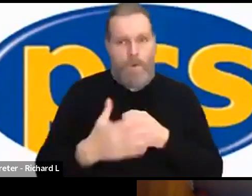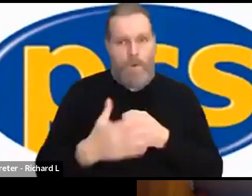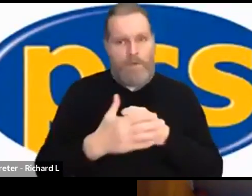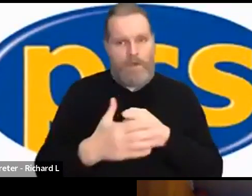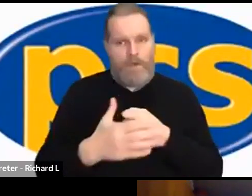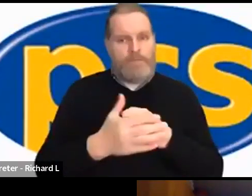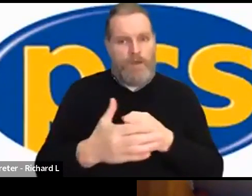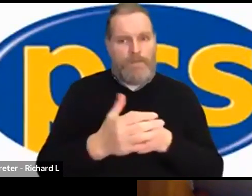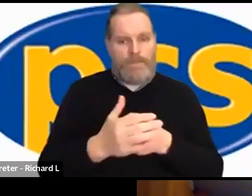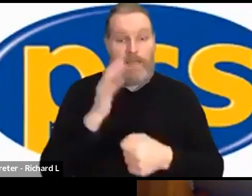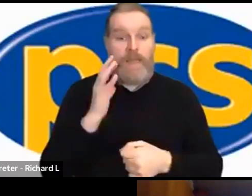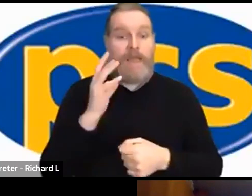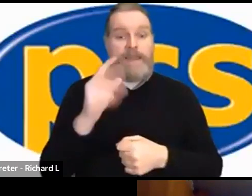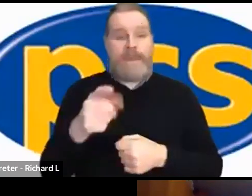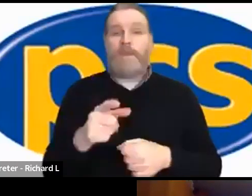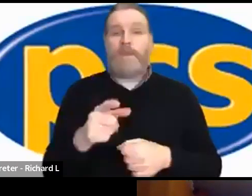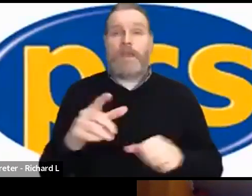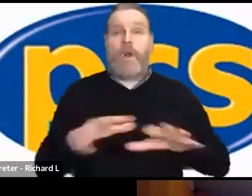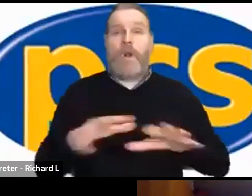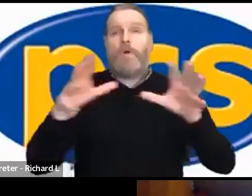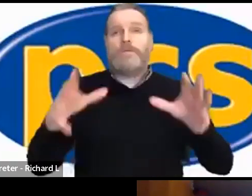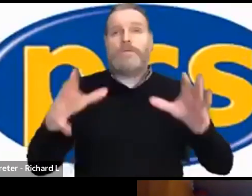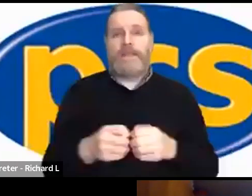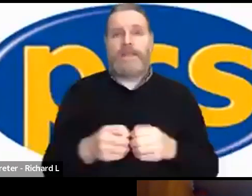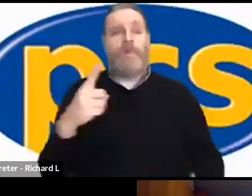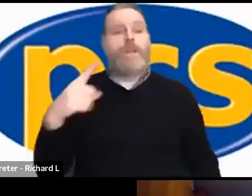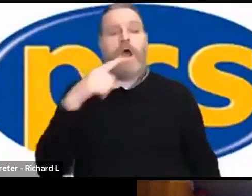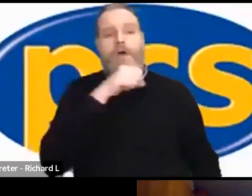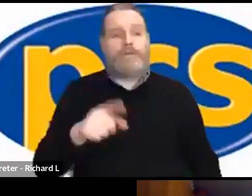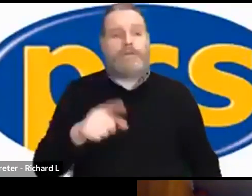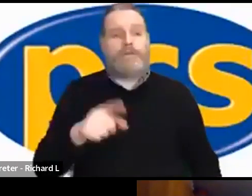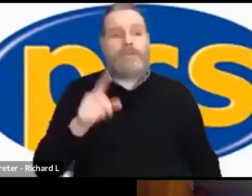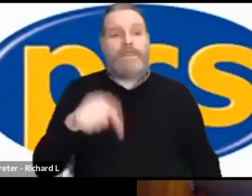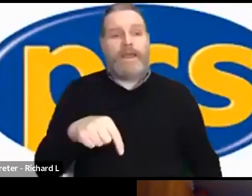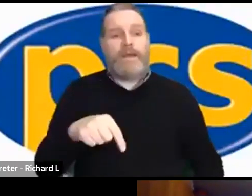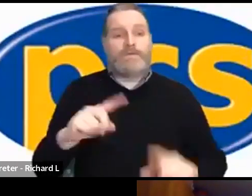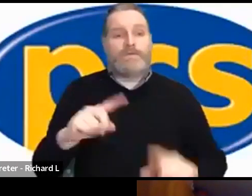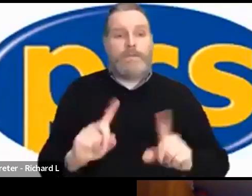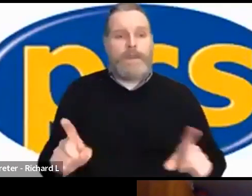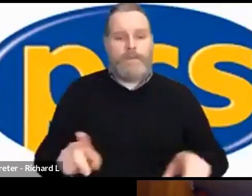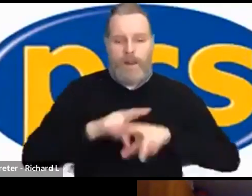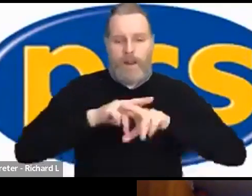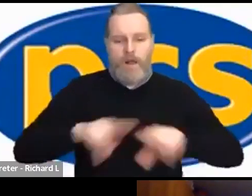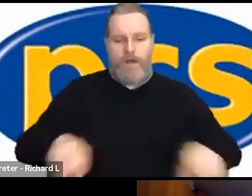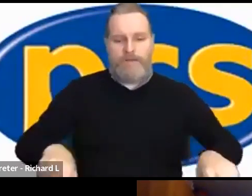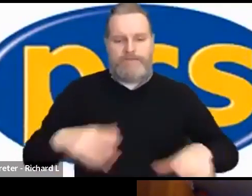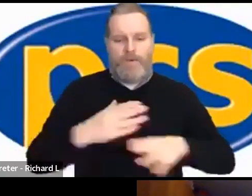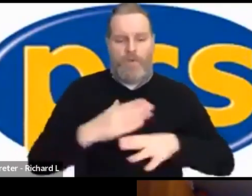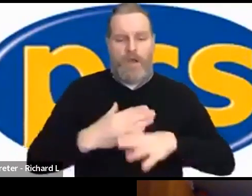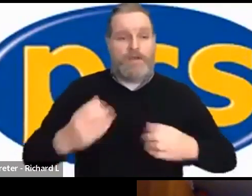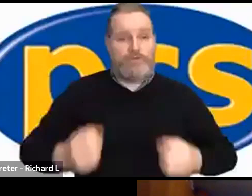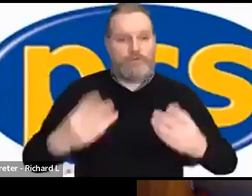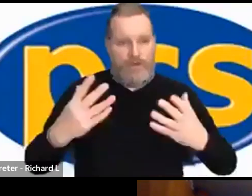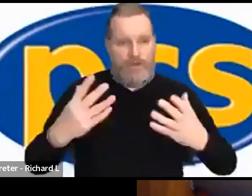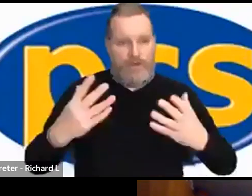over the coming months All of us will come out on strike next week. A 100,000 in the biggest strike in this in the Civil Service, and related in the Civil Service, and